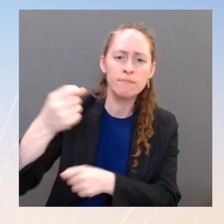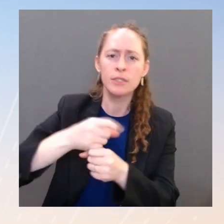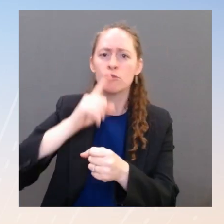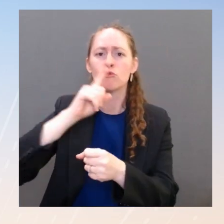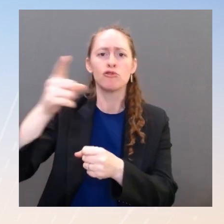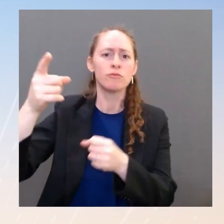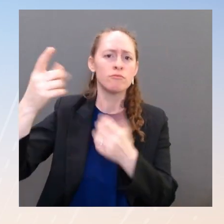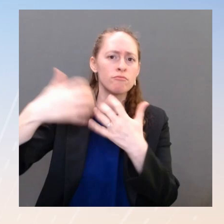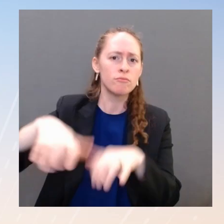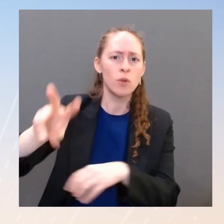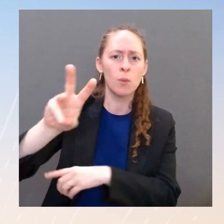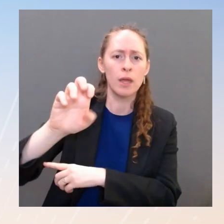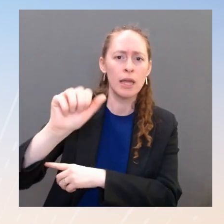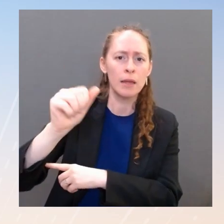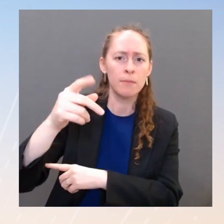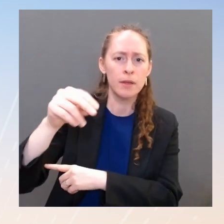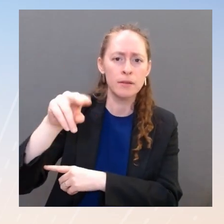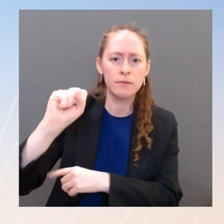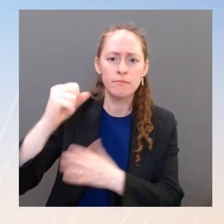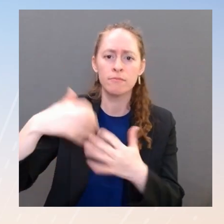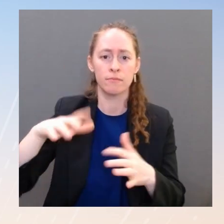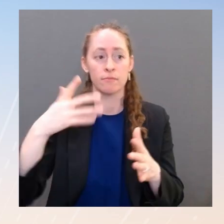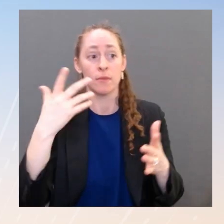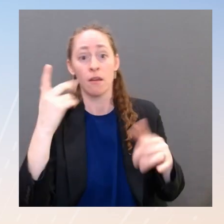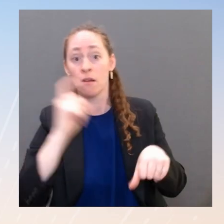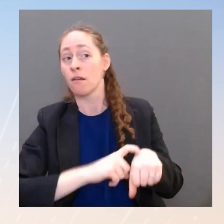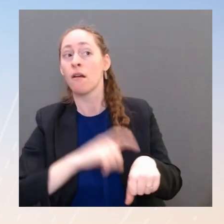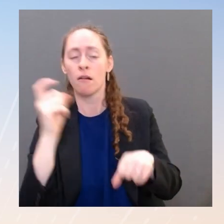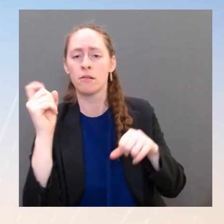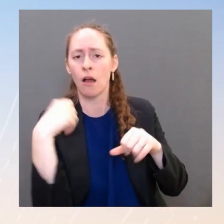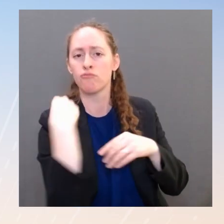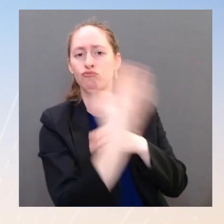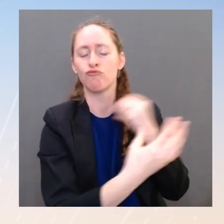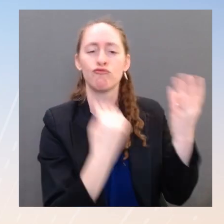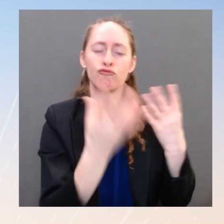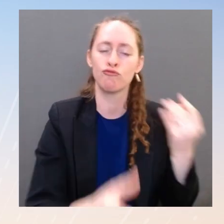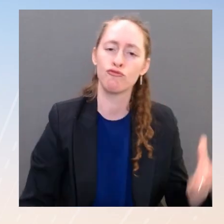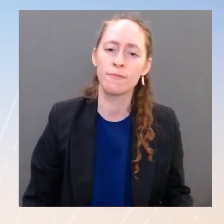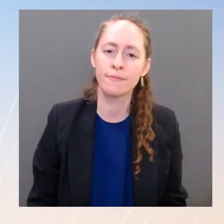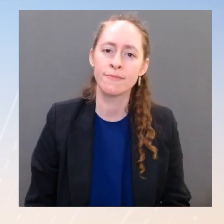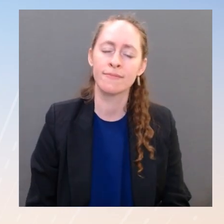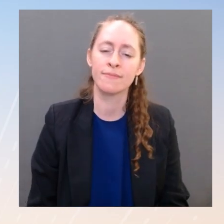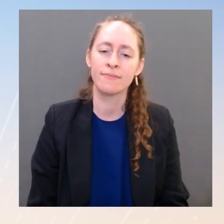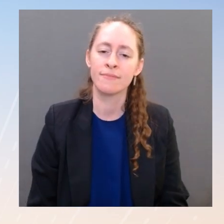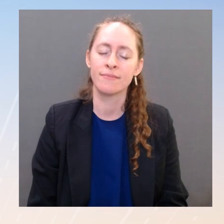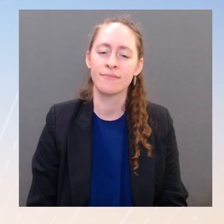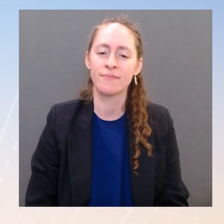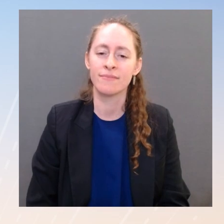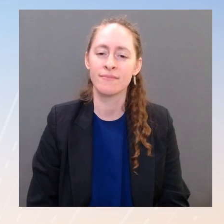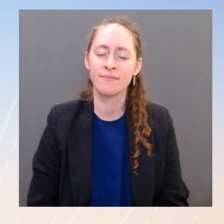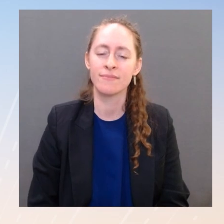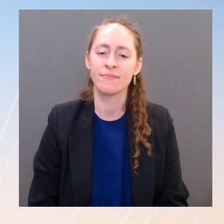The Press: And given these two high-profile visits that we've had -- Defense Secretary Austin, Secretary of State Blinken, now House Speaker Pelosi --